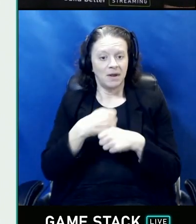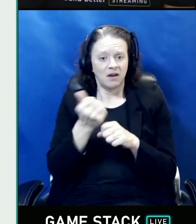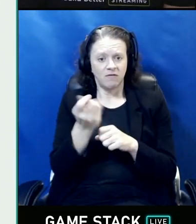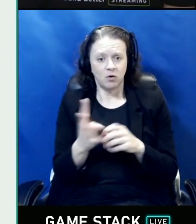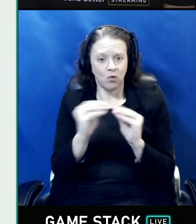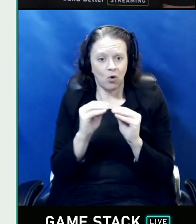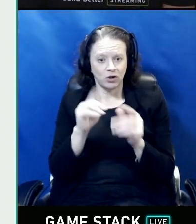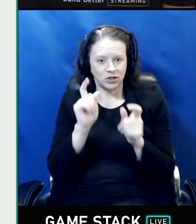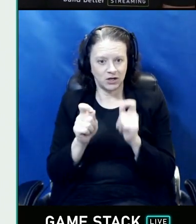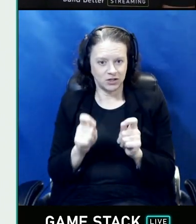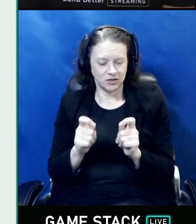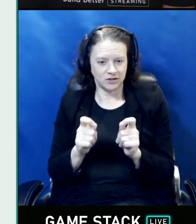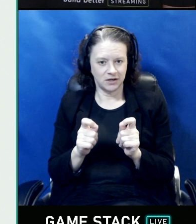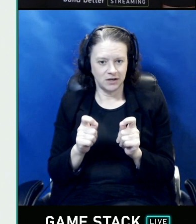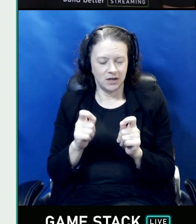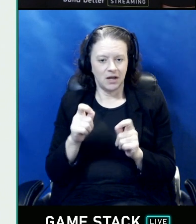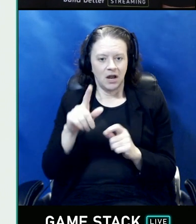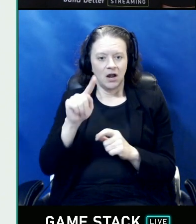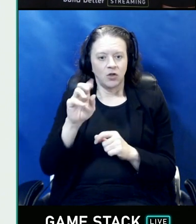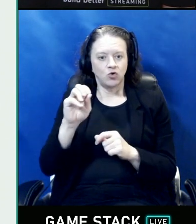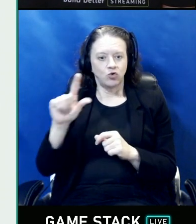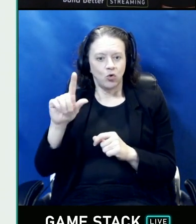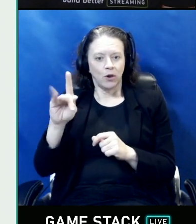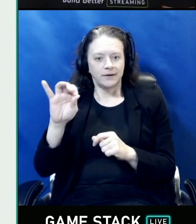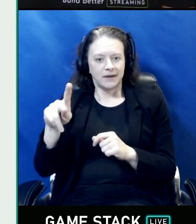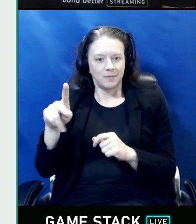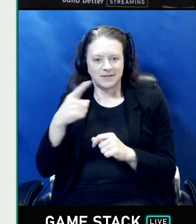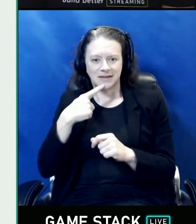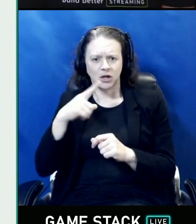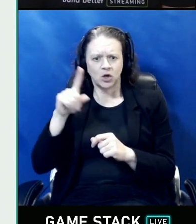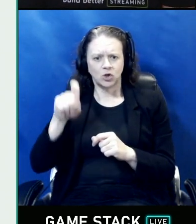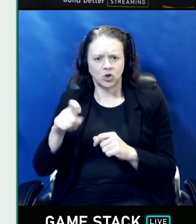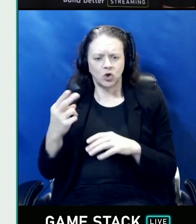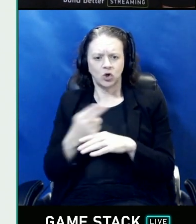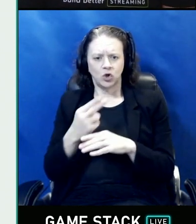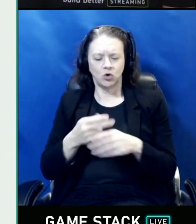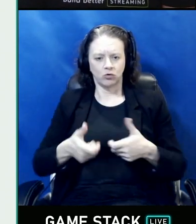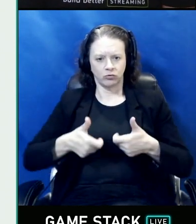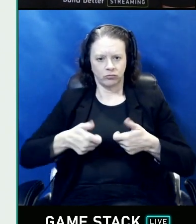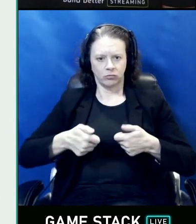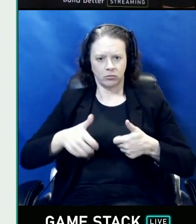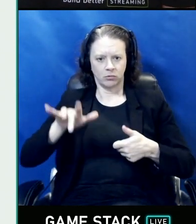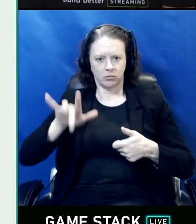We've removed the tooltip that suggest you use a controller button to dismiss the menu.